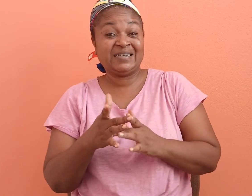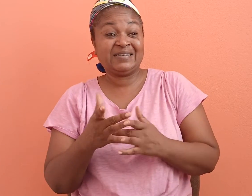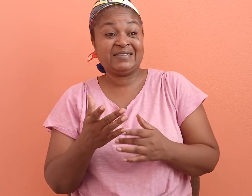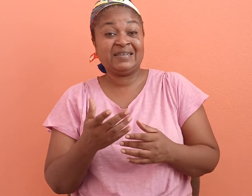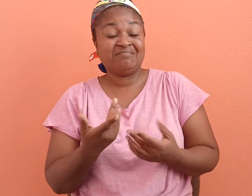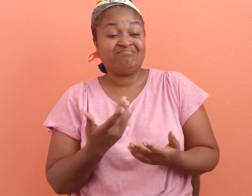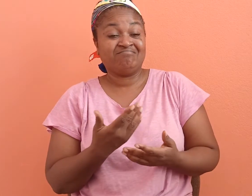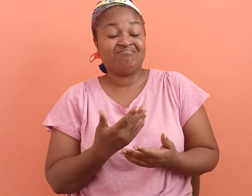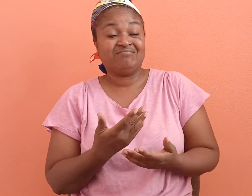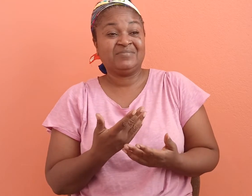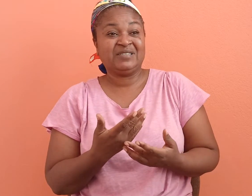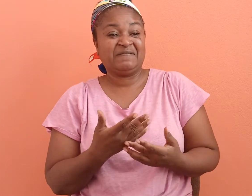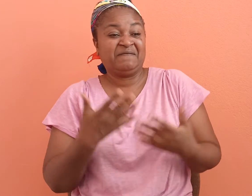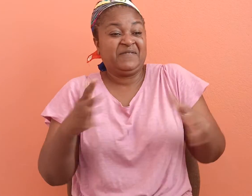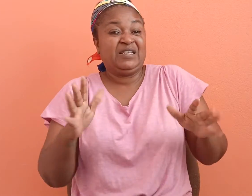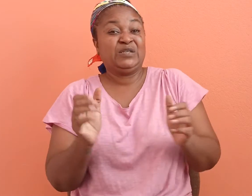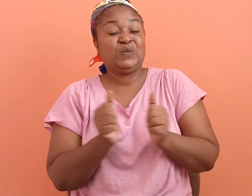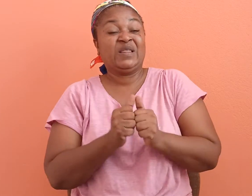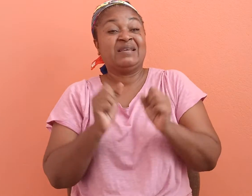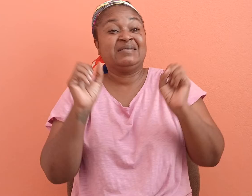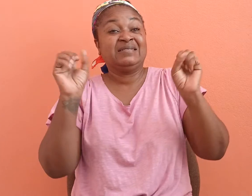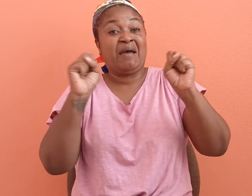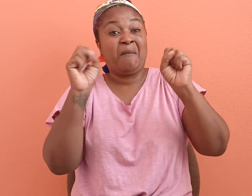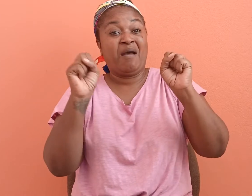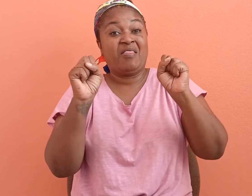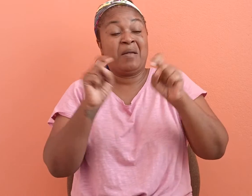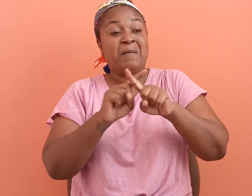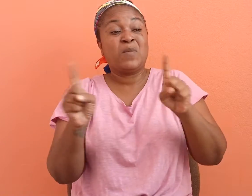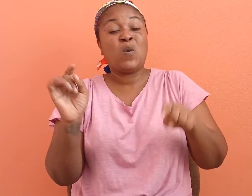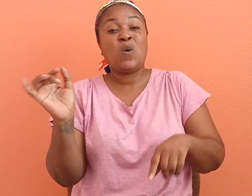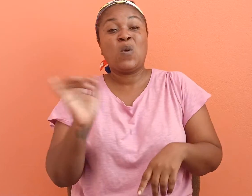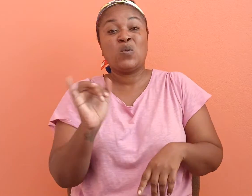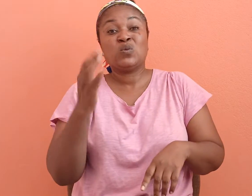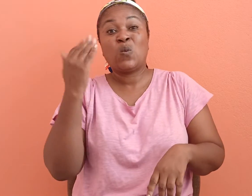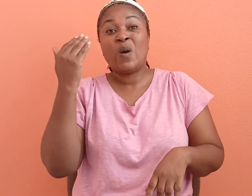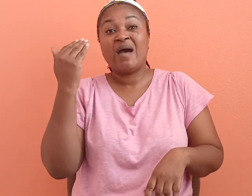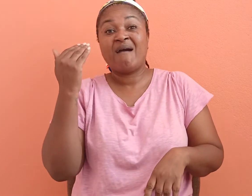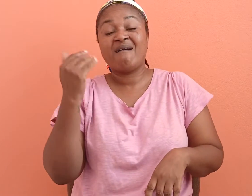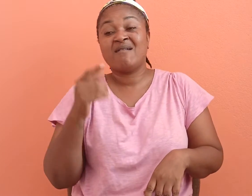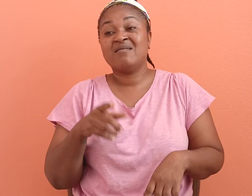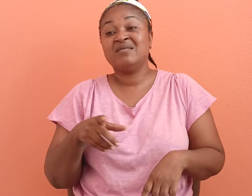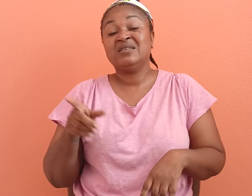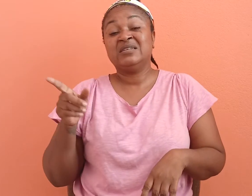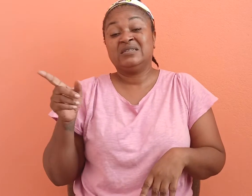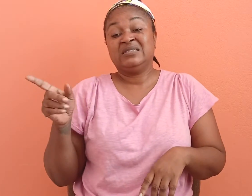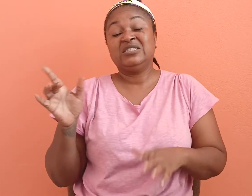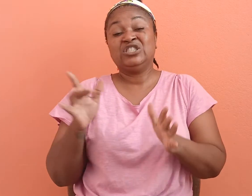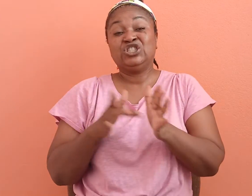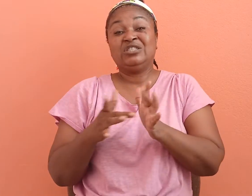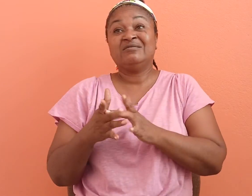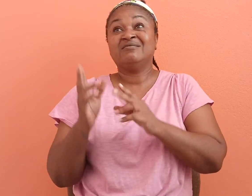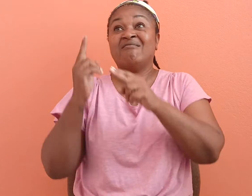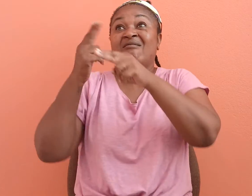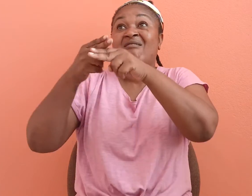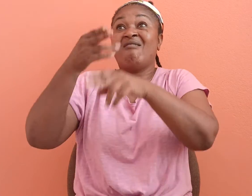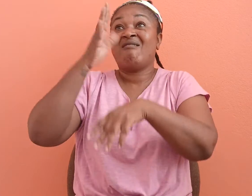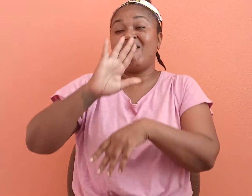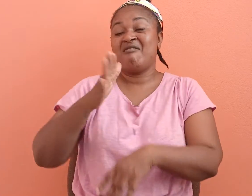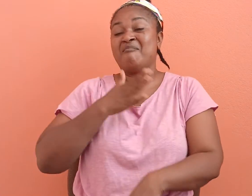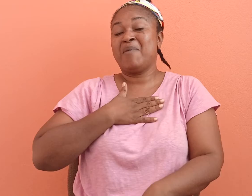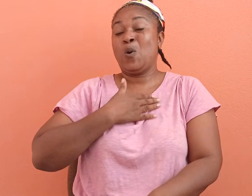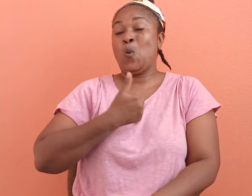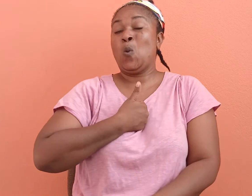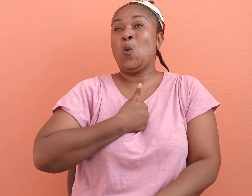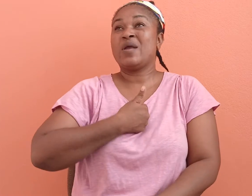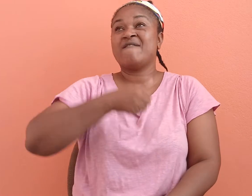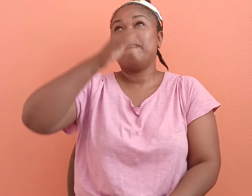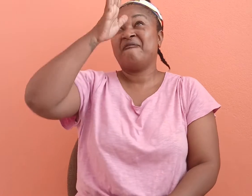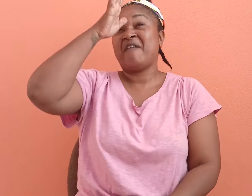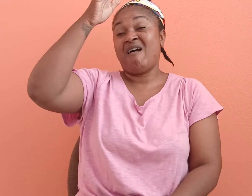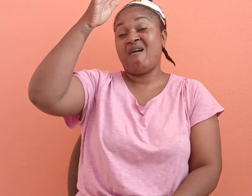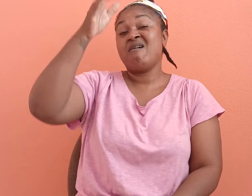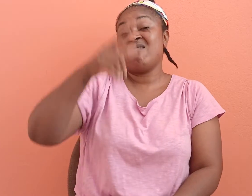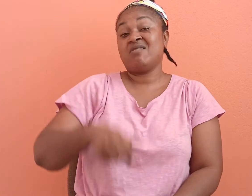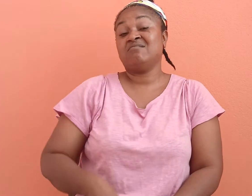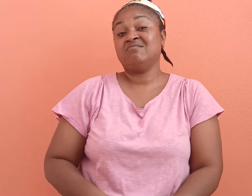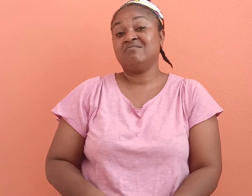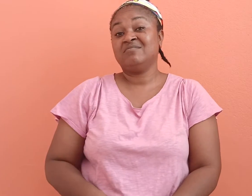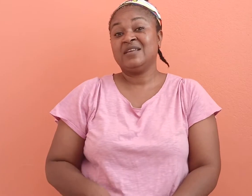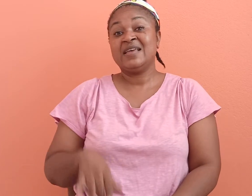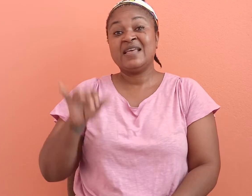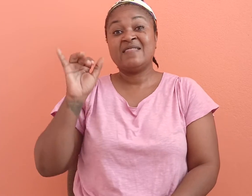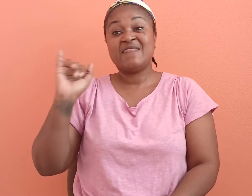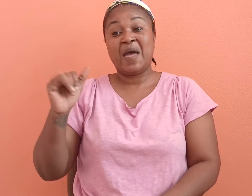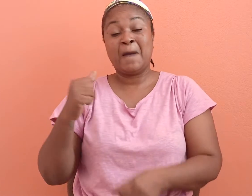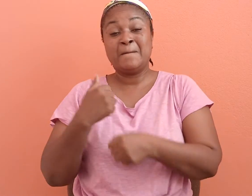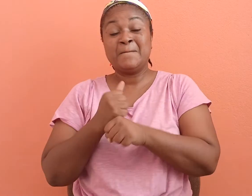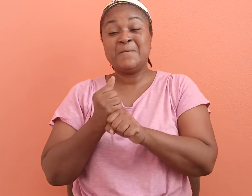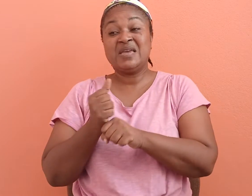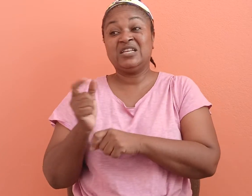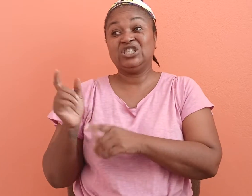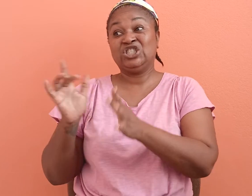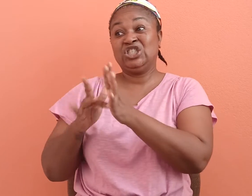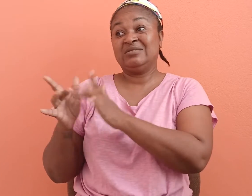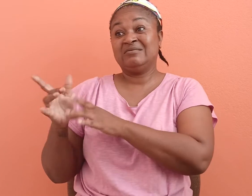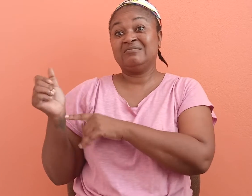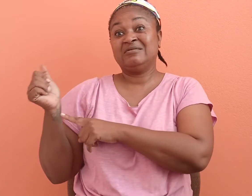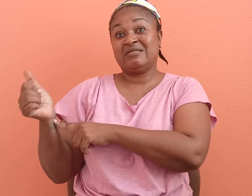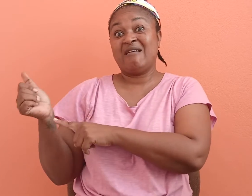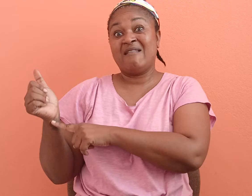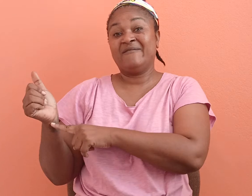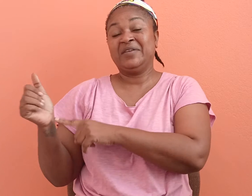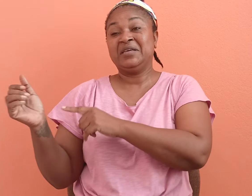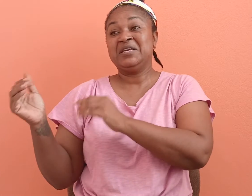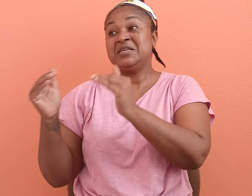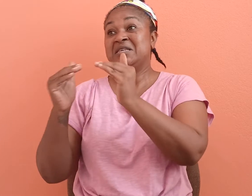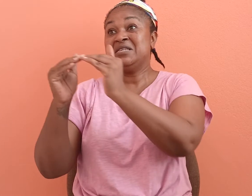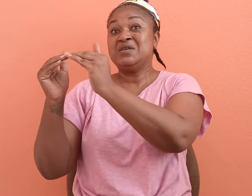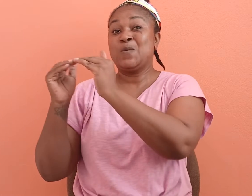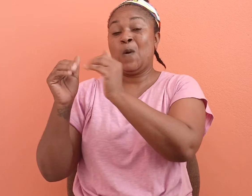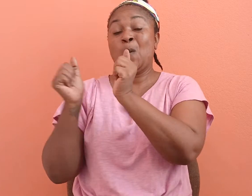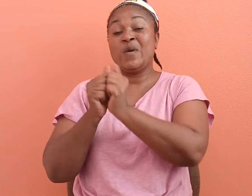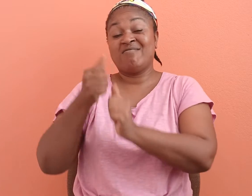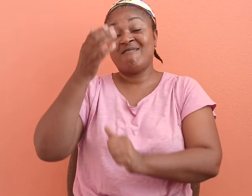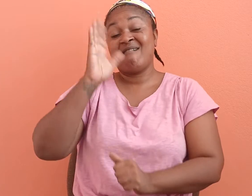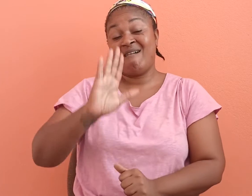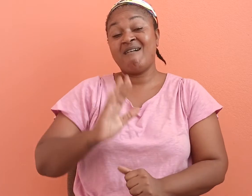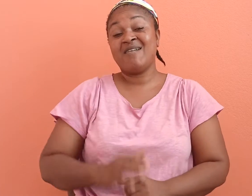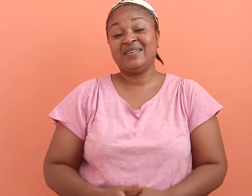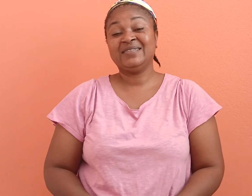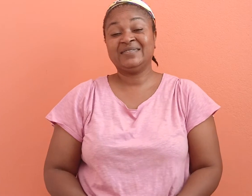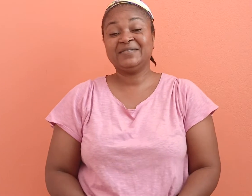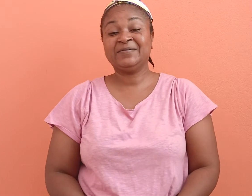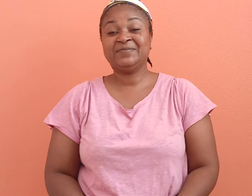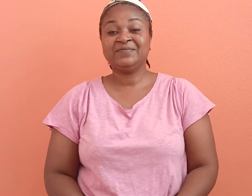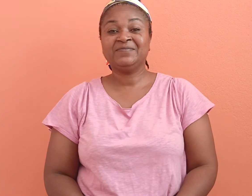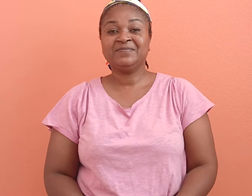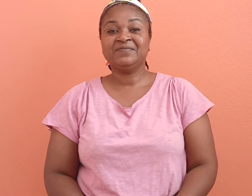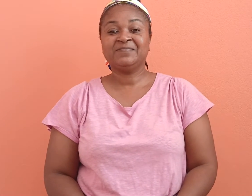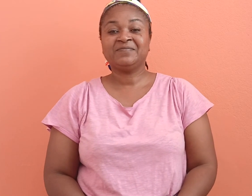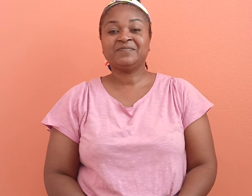Sabbath but also because he called God his own Father, thereby making himself equal with God.